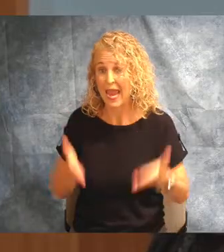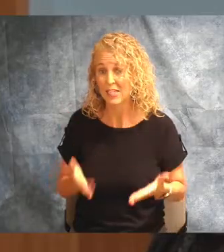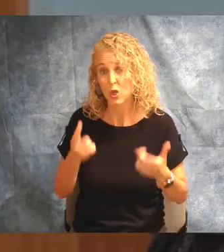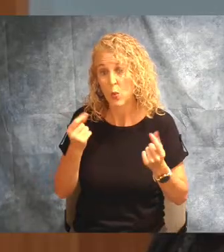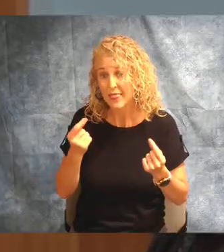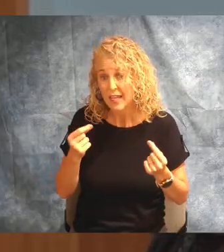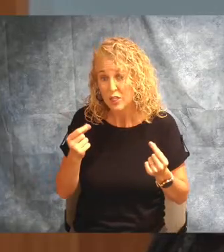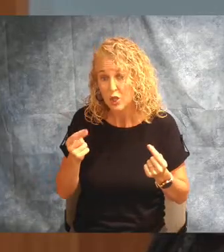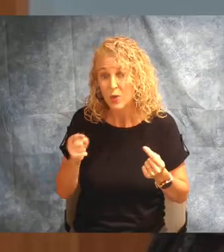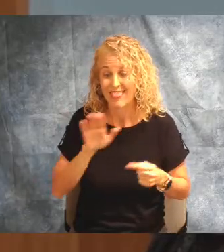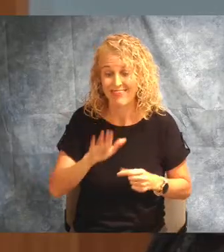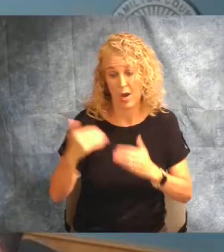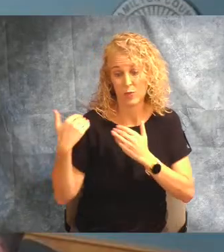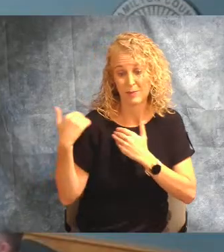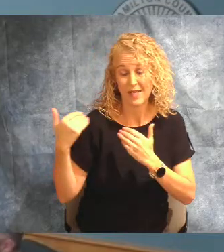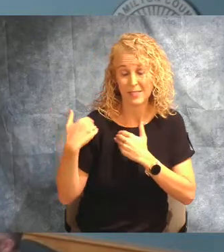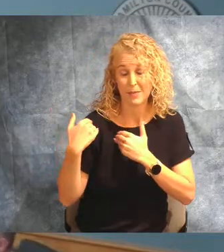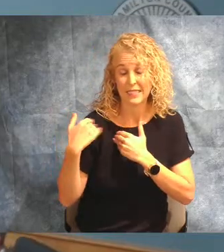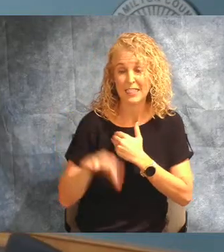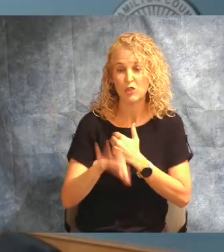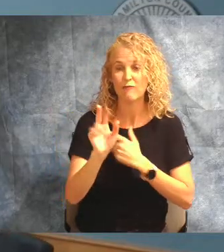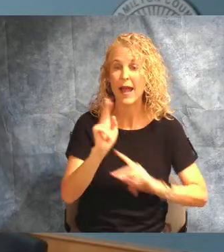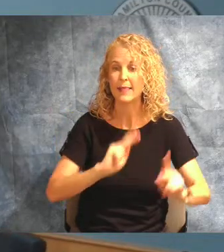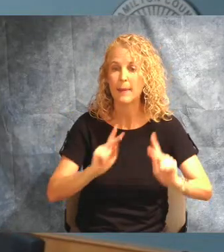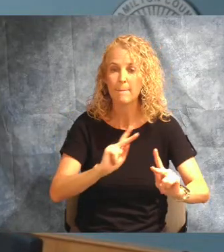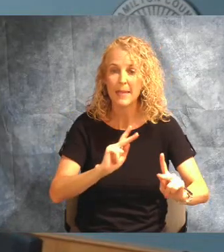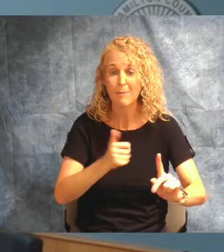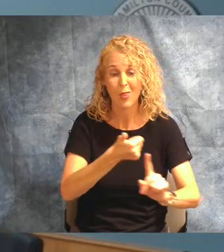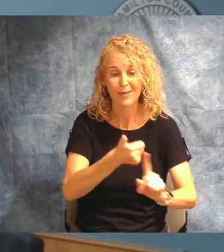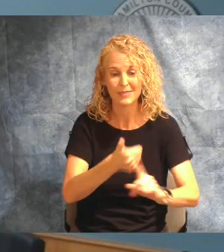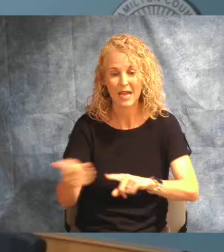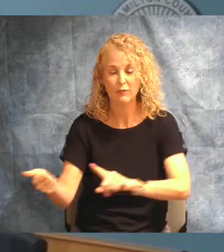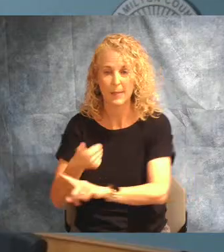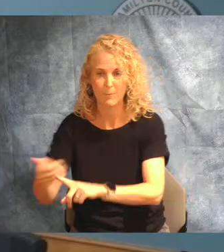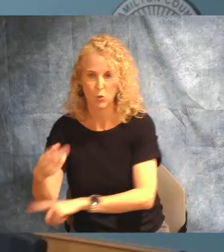All right. Very good. Thank you very much. I appreciate that. That's all I have. Thank you.